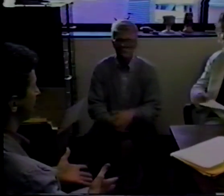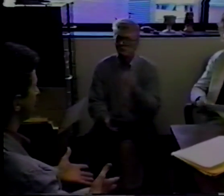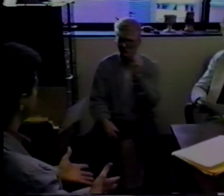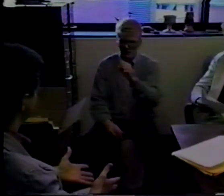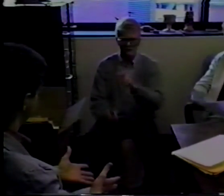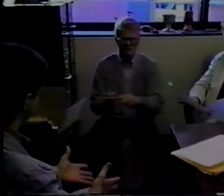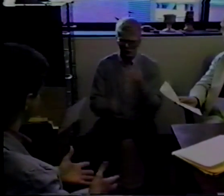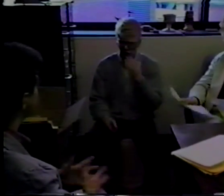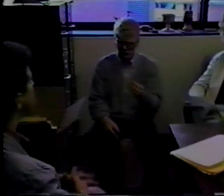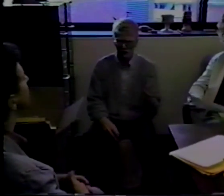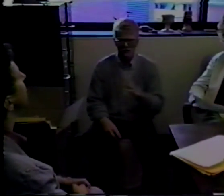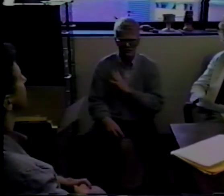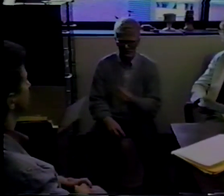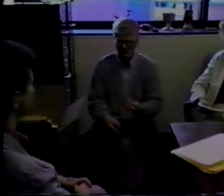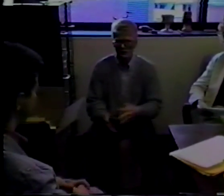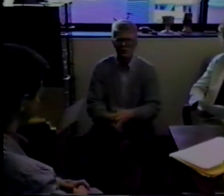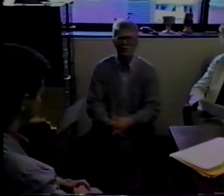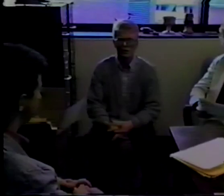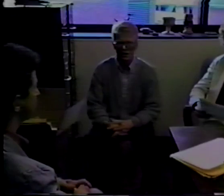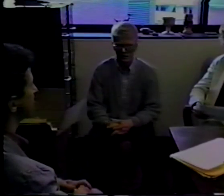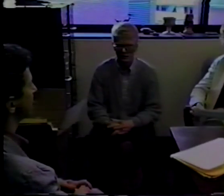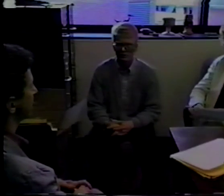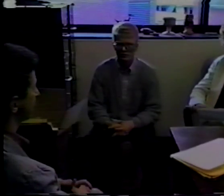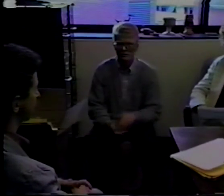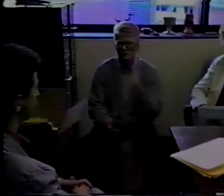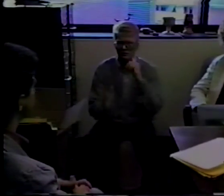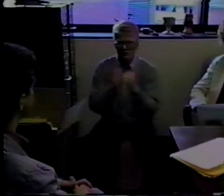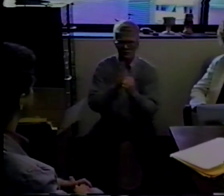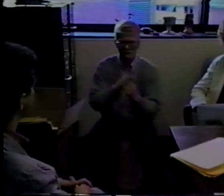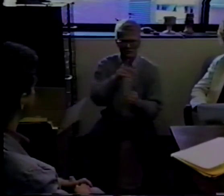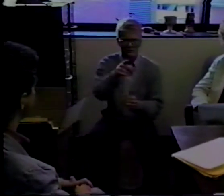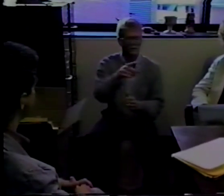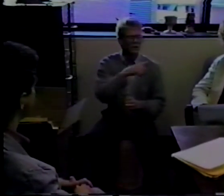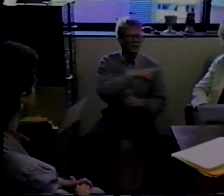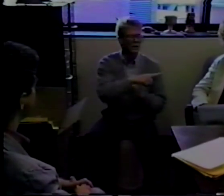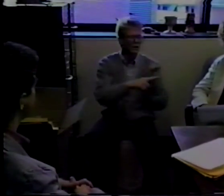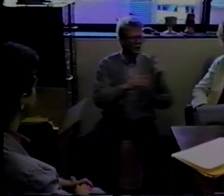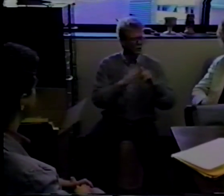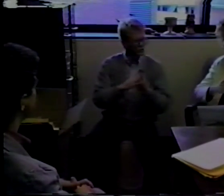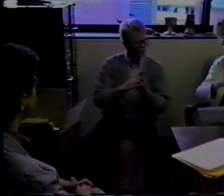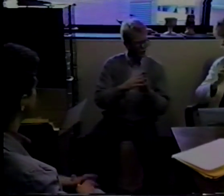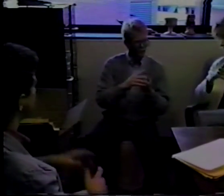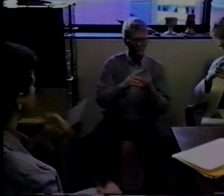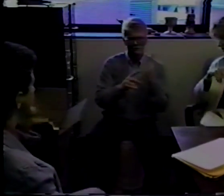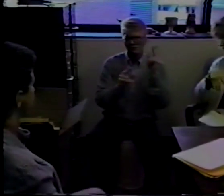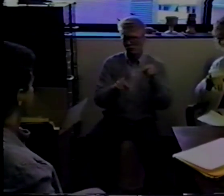Very Good. (Knocking on Door) It starts with the uh. Someone's knocking on the door by the way.